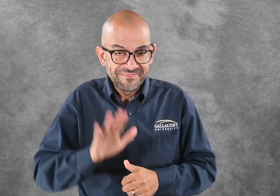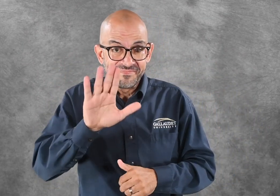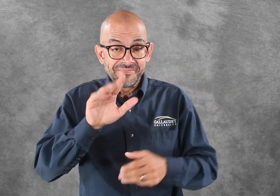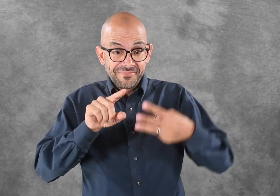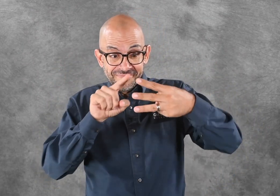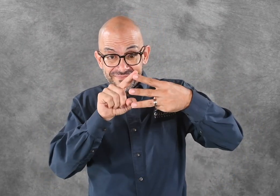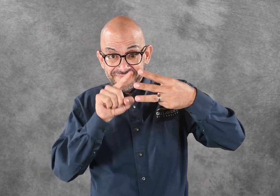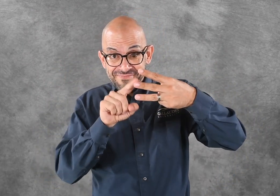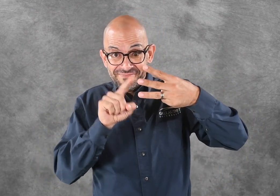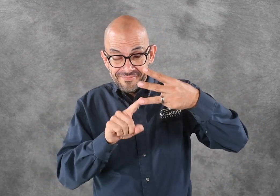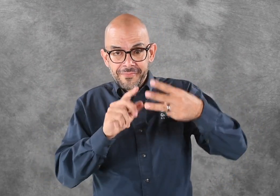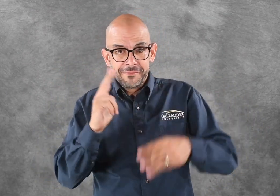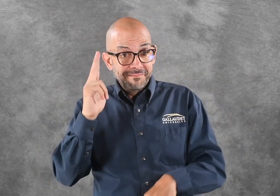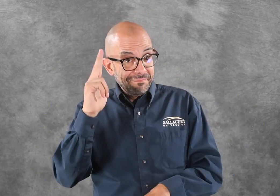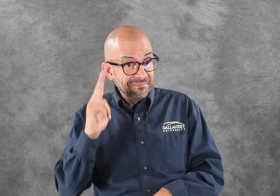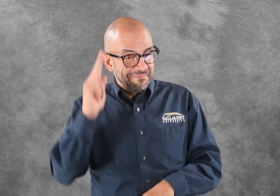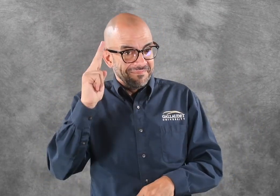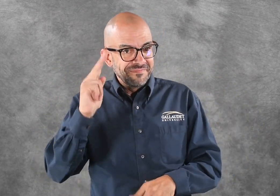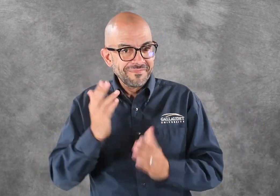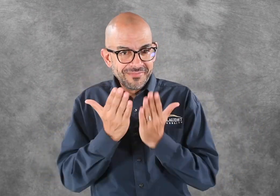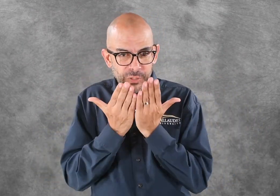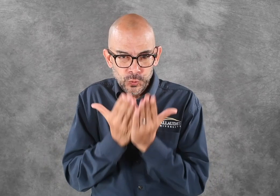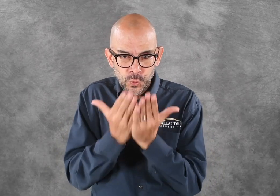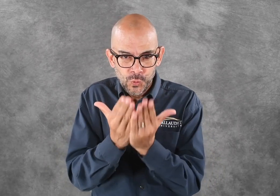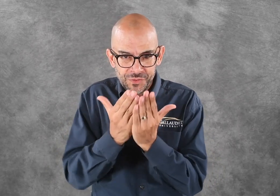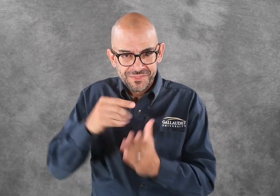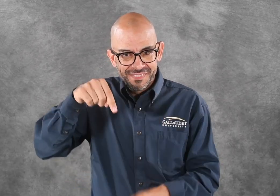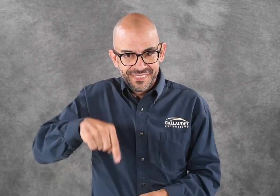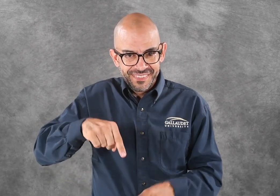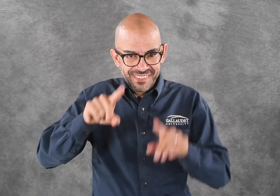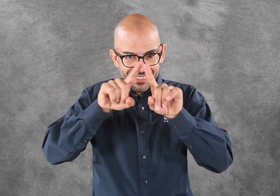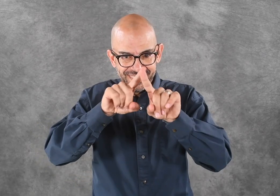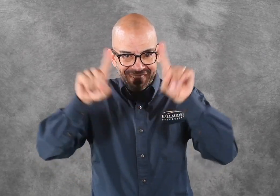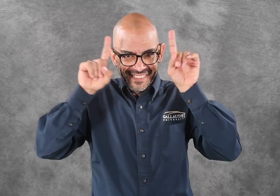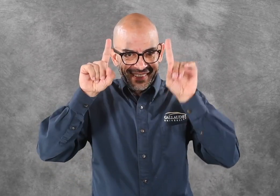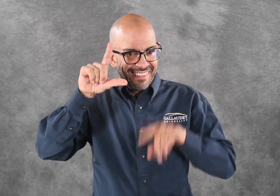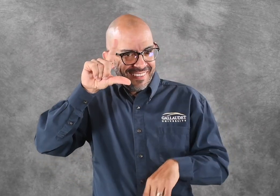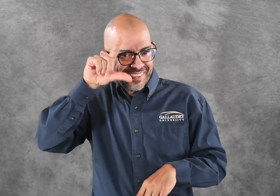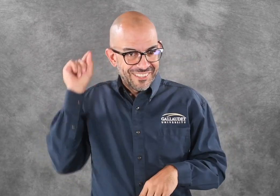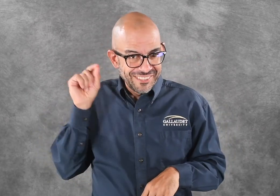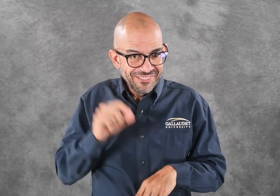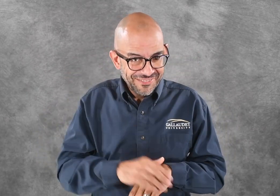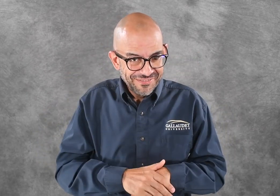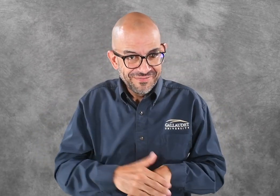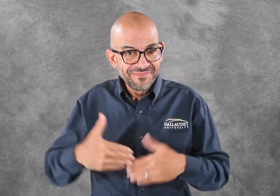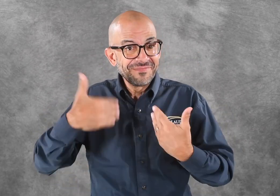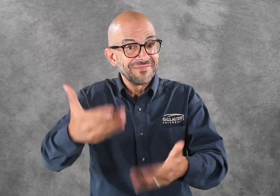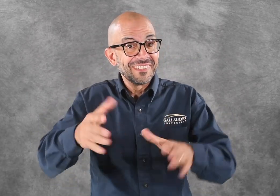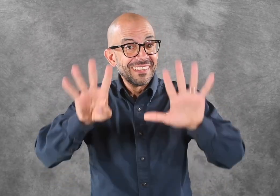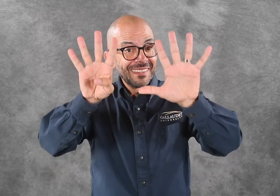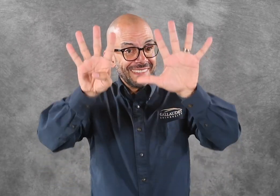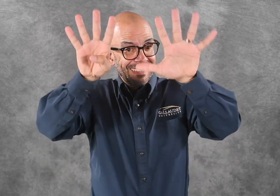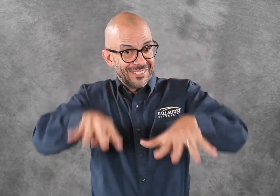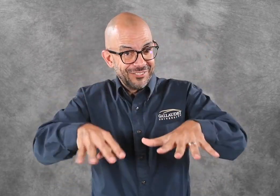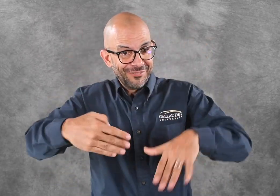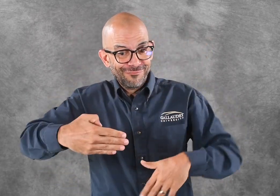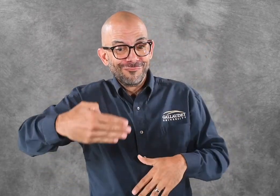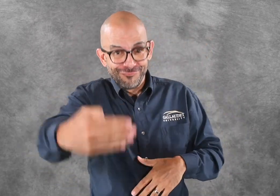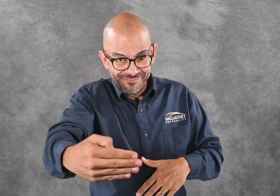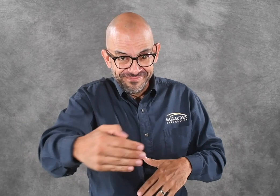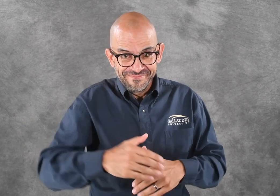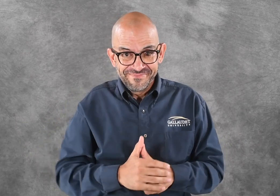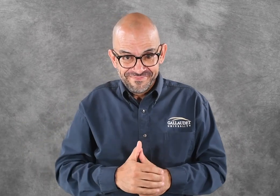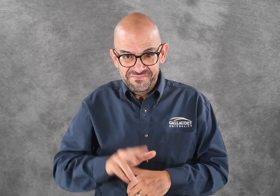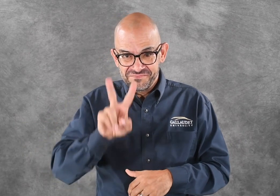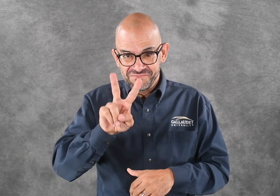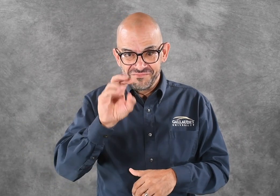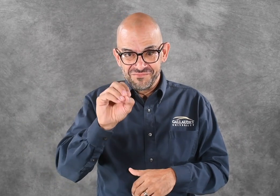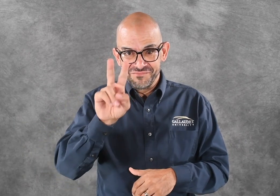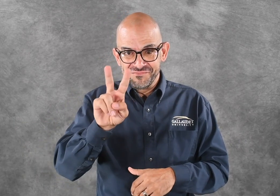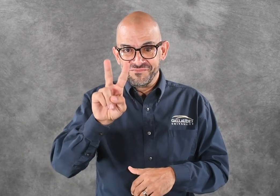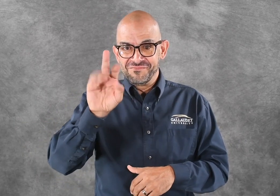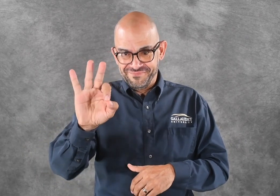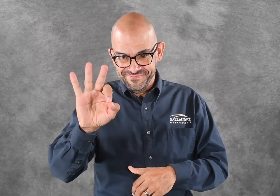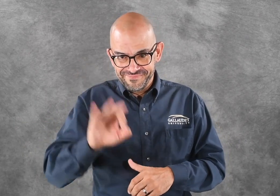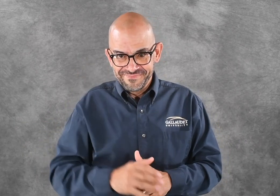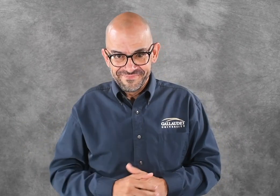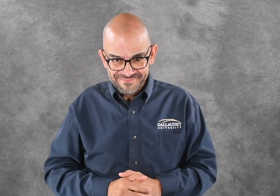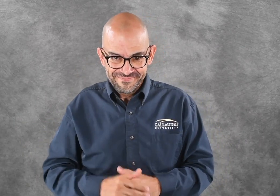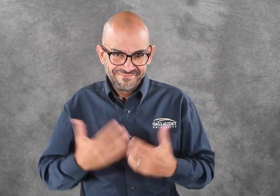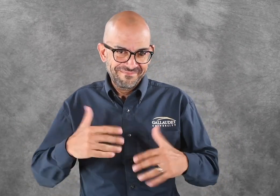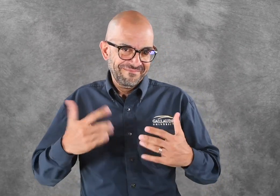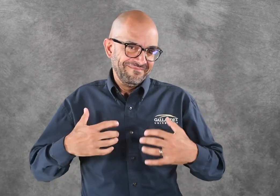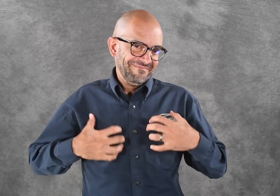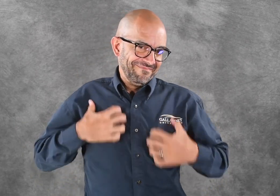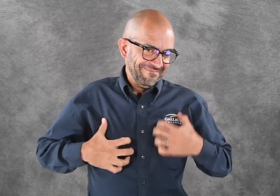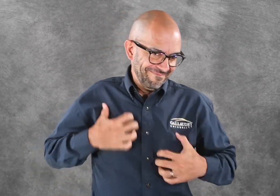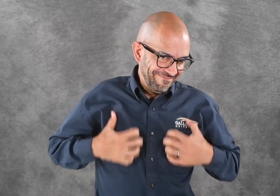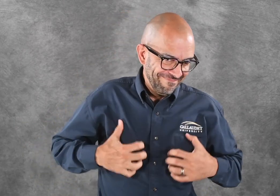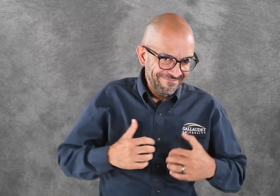Those three will be given the opportunity to study at Gallaudet University Fall 2023.